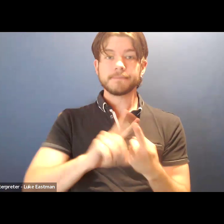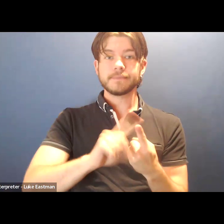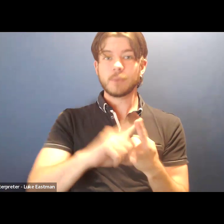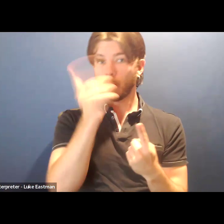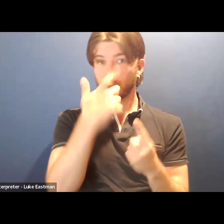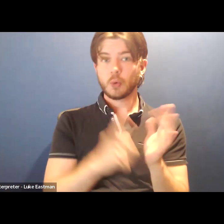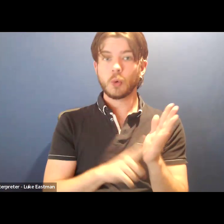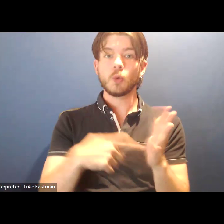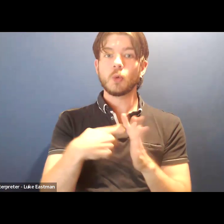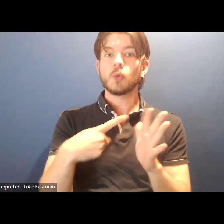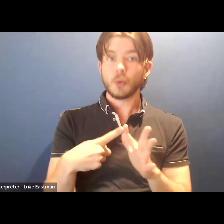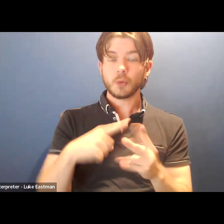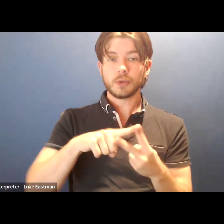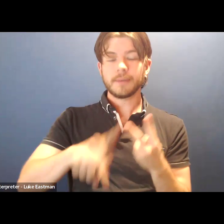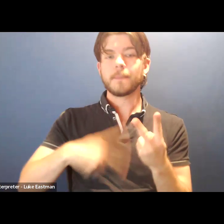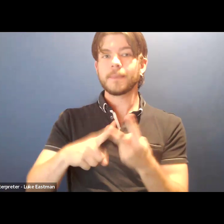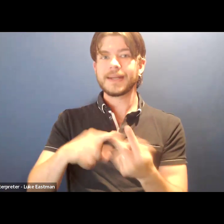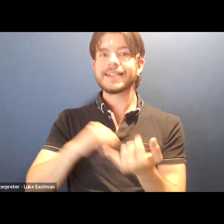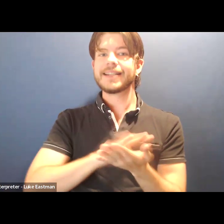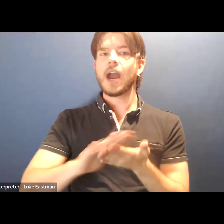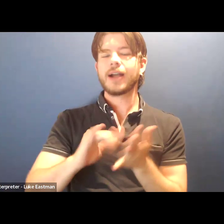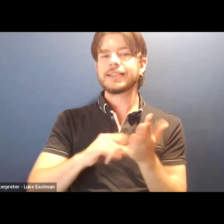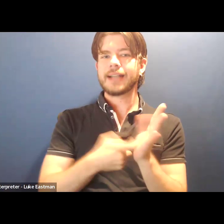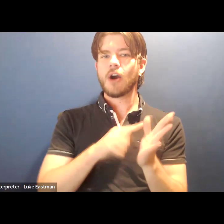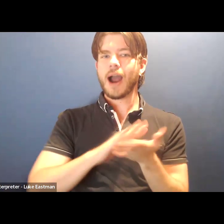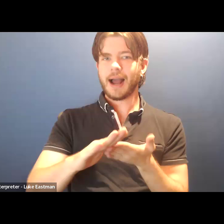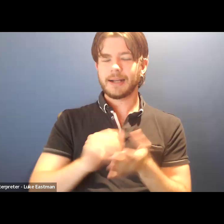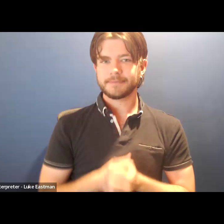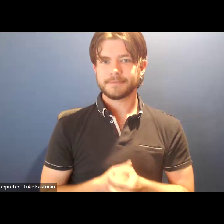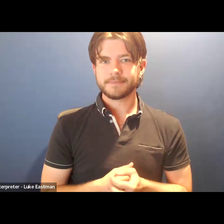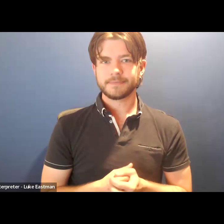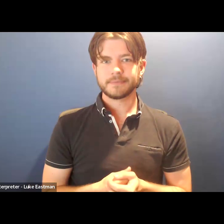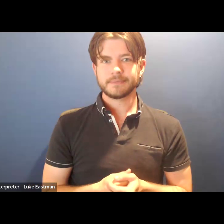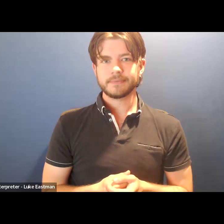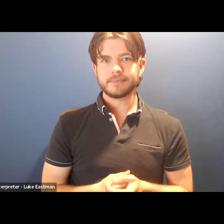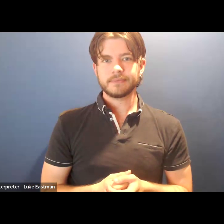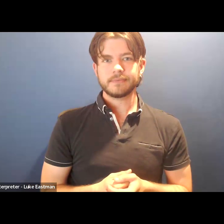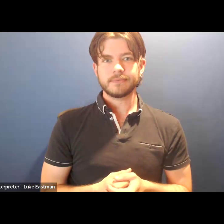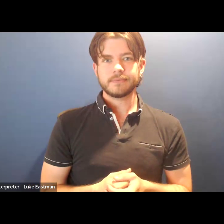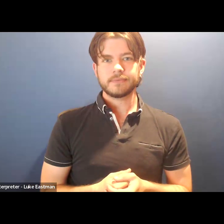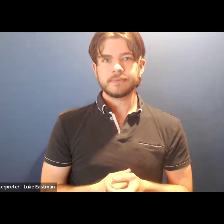Luke. And we have Sarah as